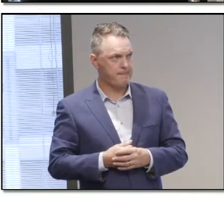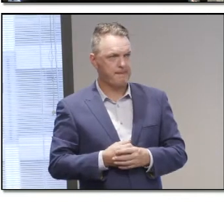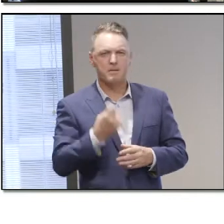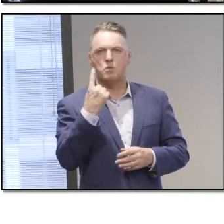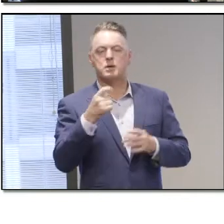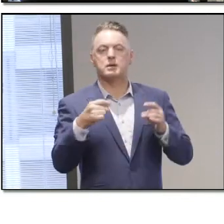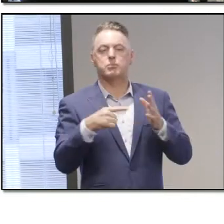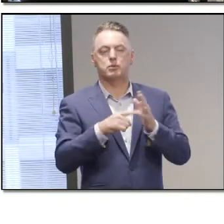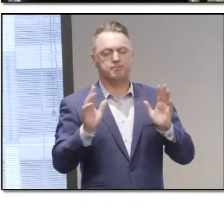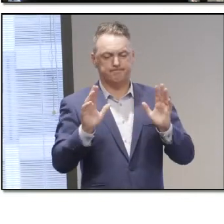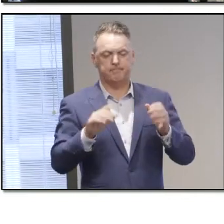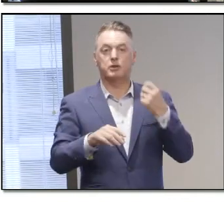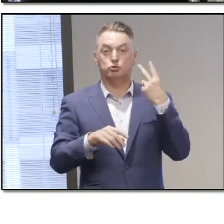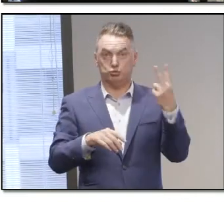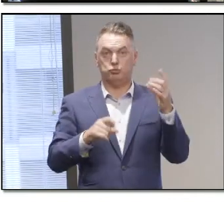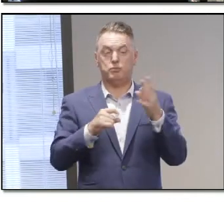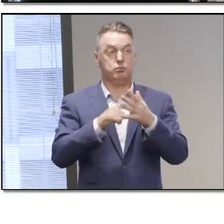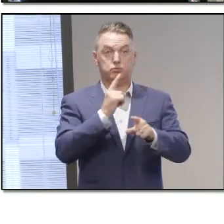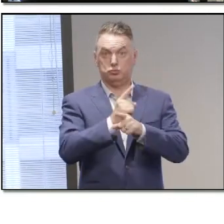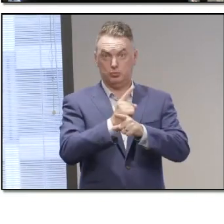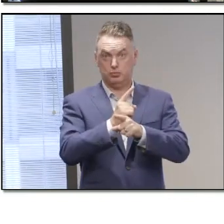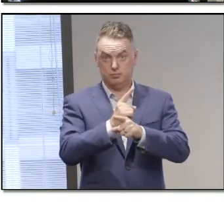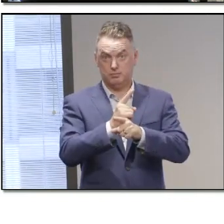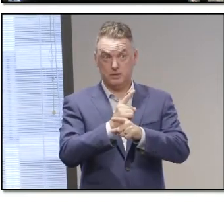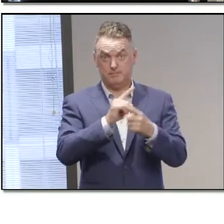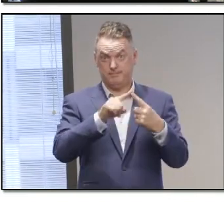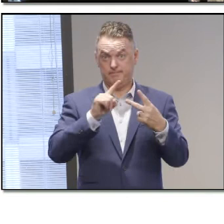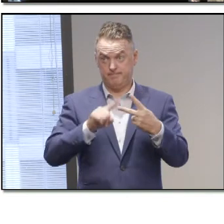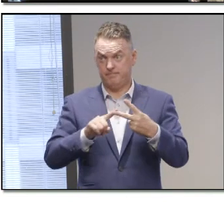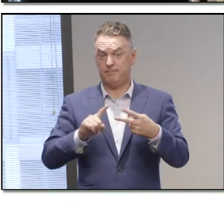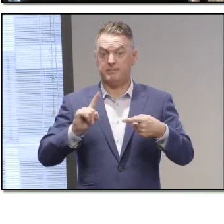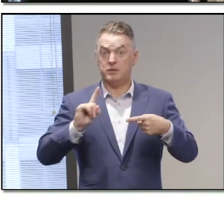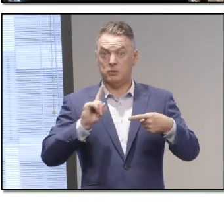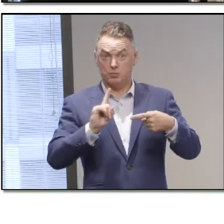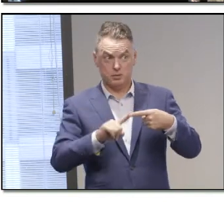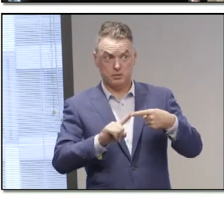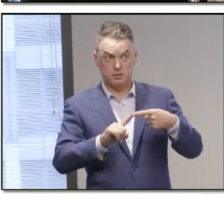actually there's two take home messages from this talk. One is that in whatever environment